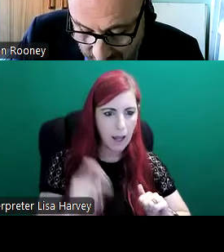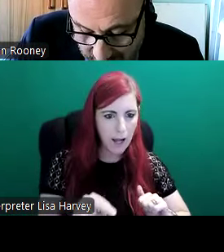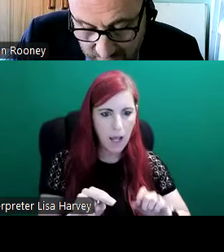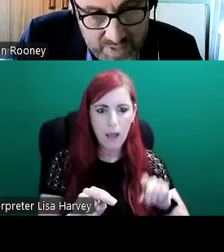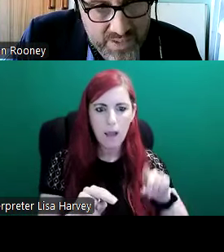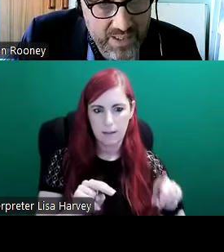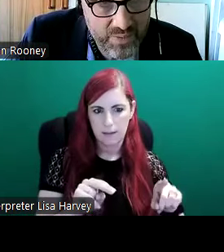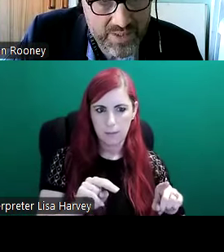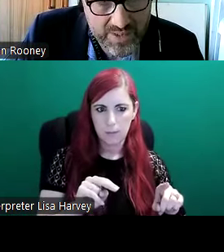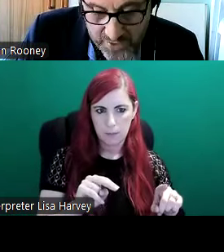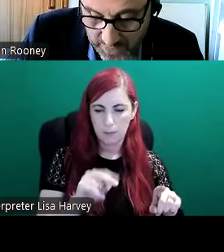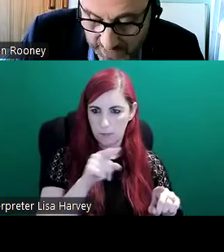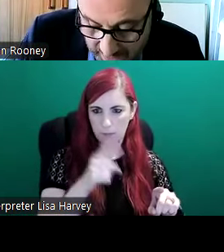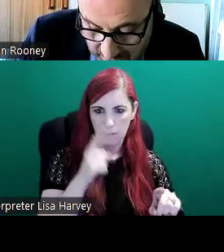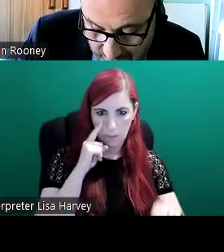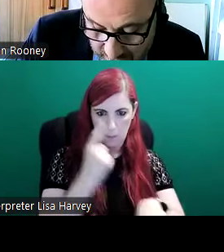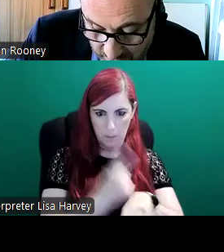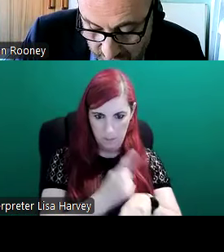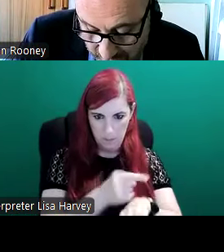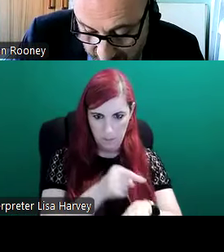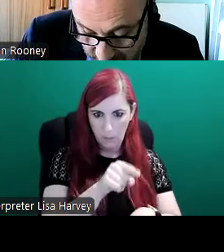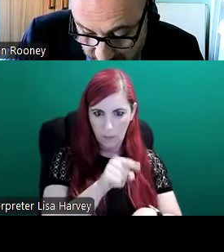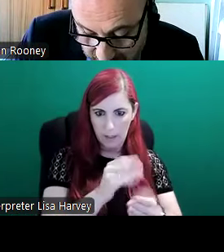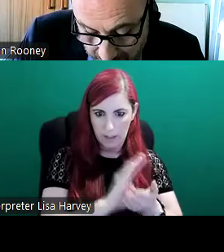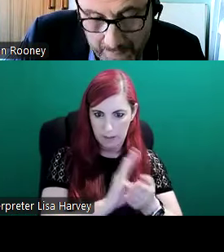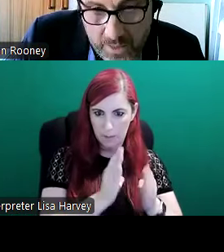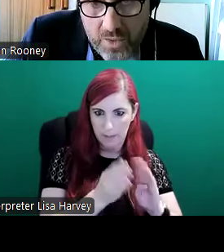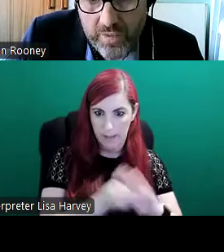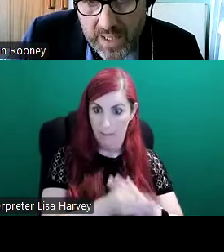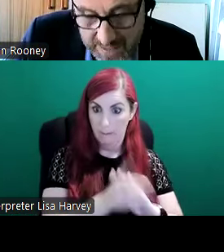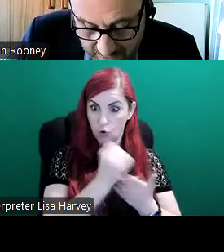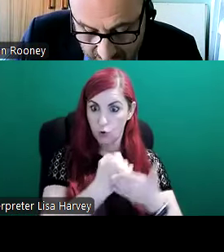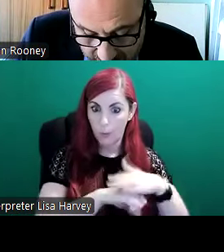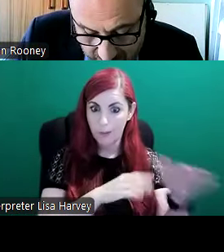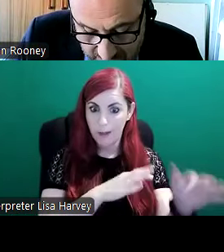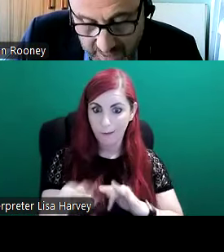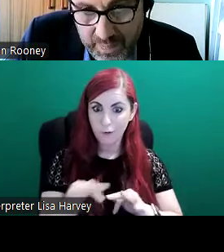Hanlon was was subsequently a student of Mainie Jellett, or realist iterations, like